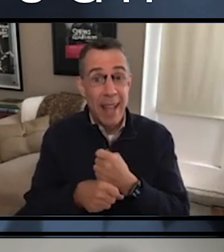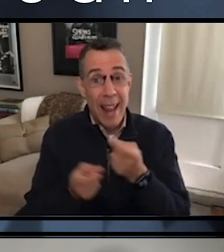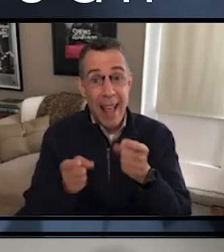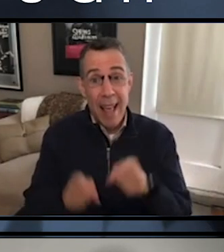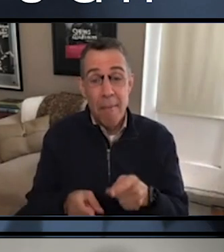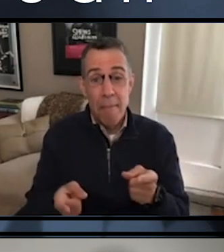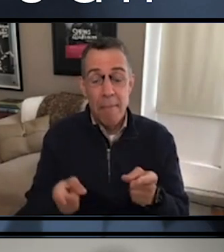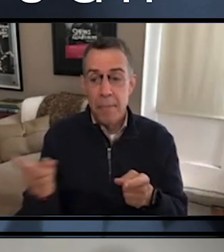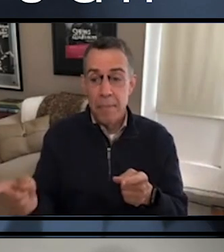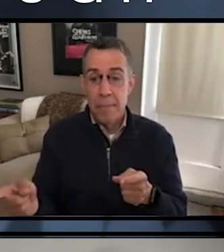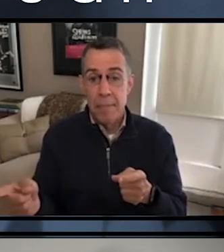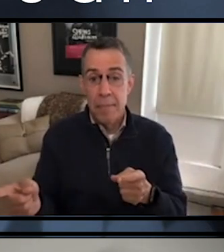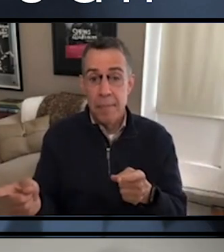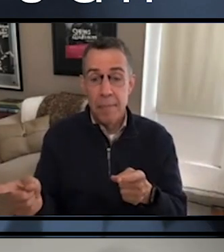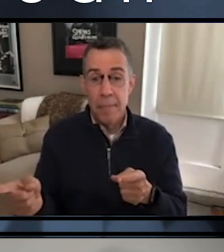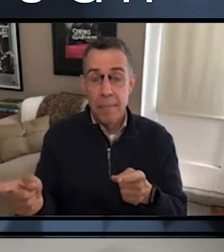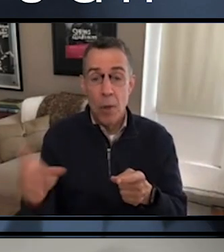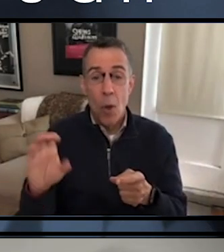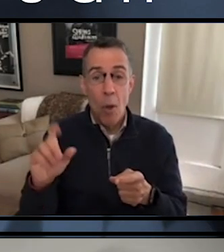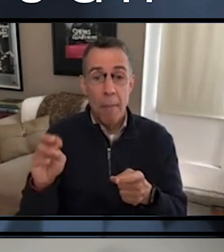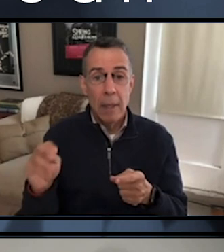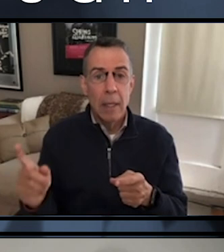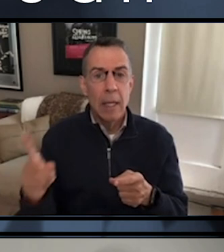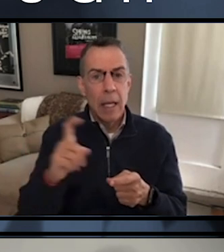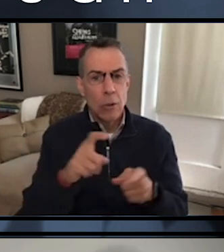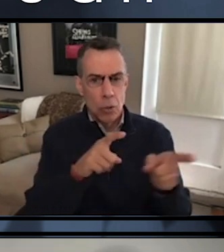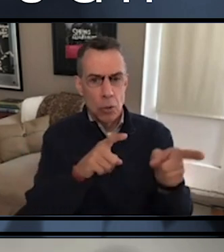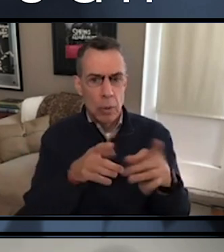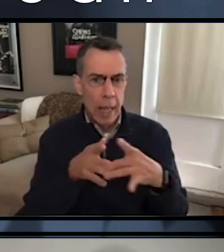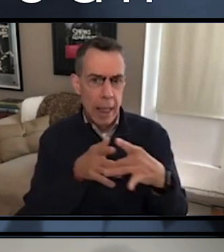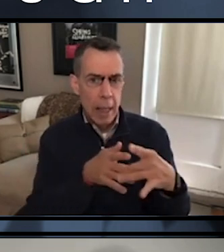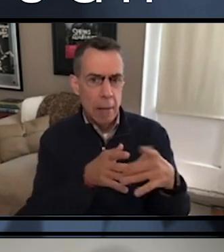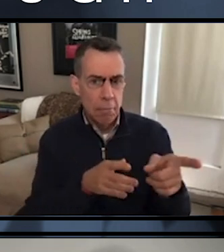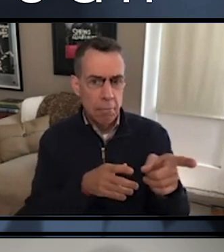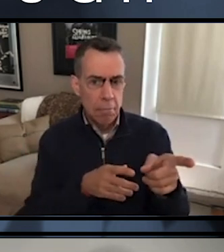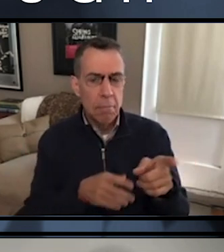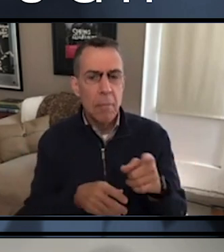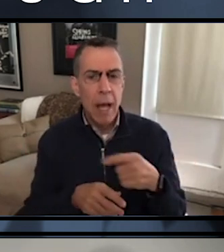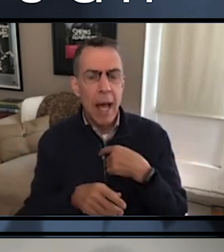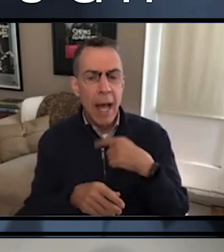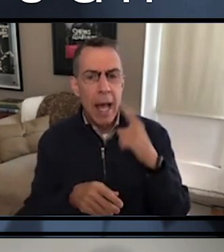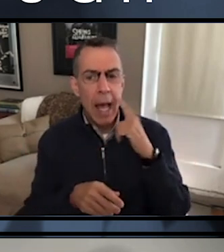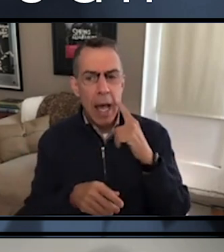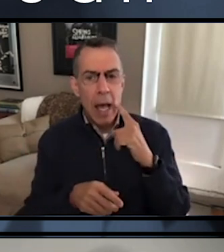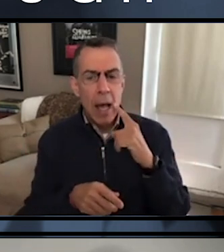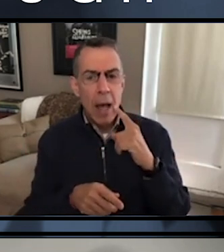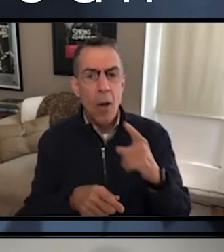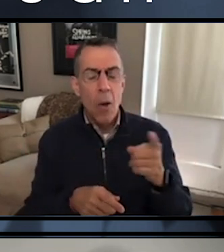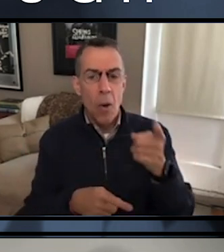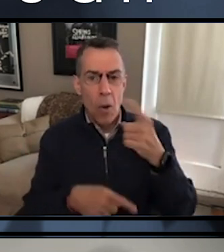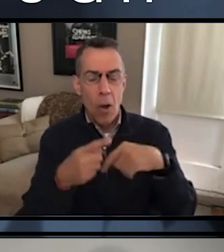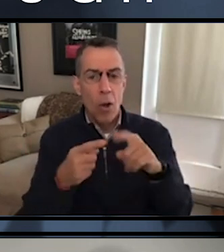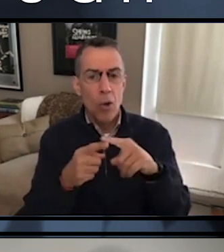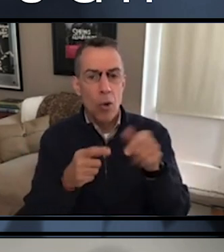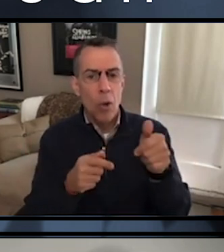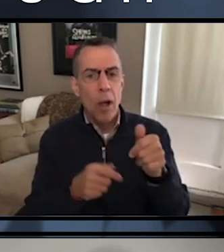Colman: And as, someone leading the charge in that way. I think this is going to eventually fall over into a producorial question as well, 'cause I